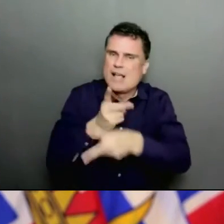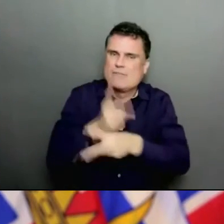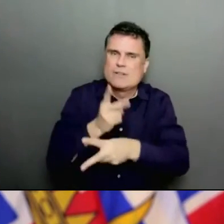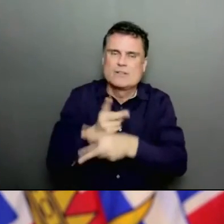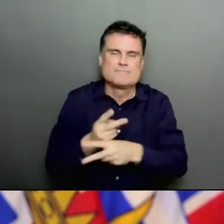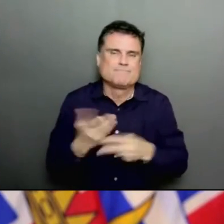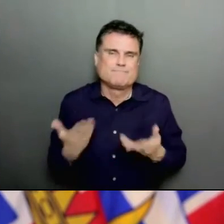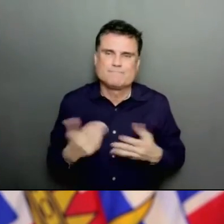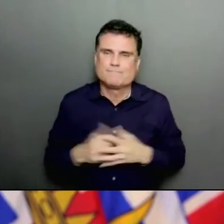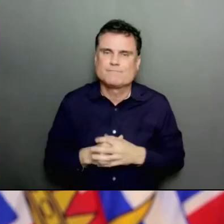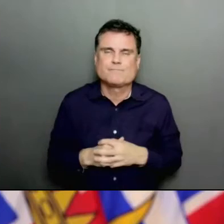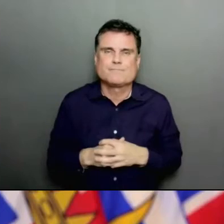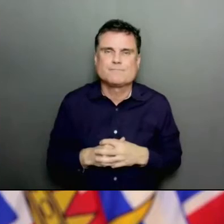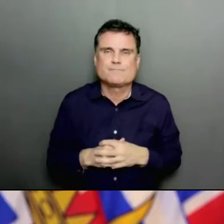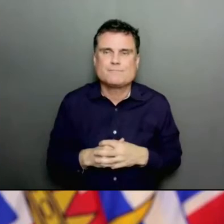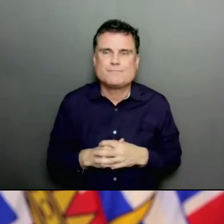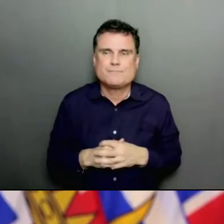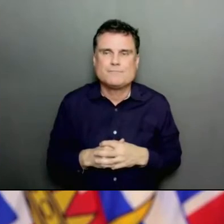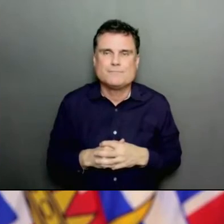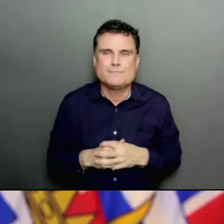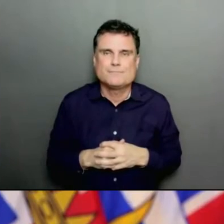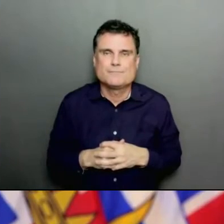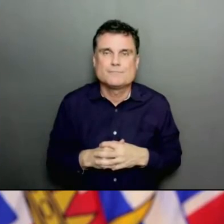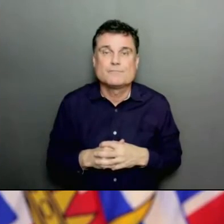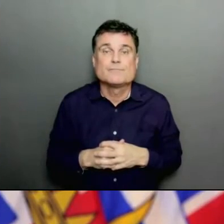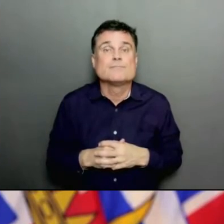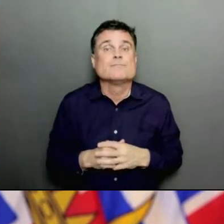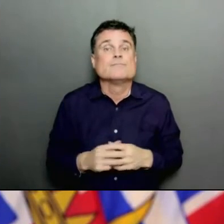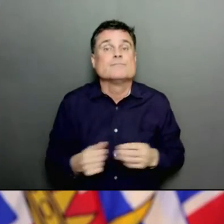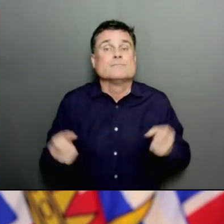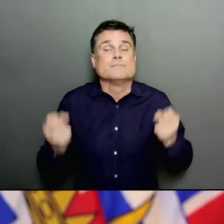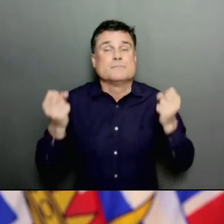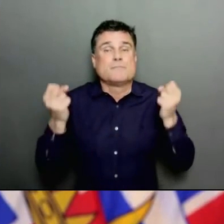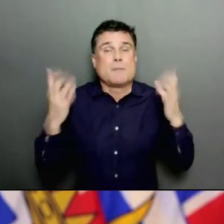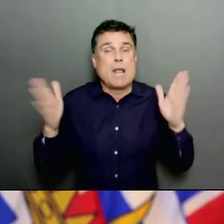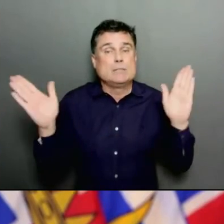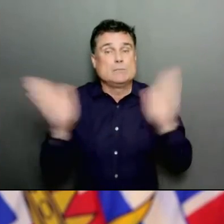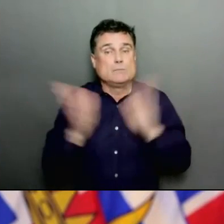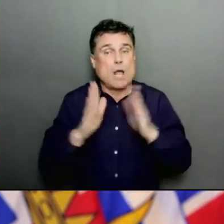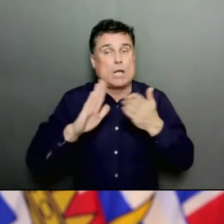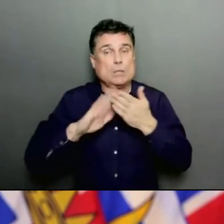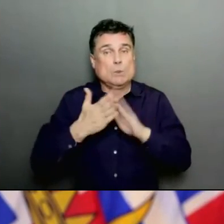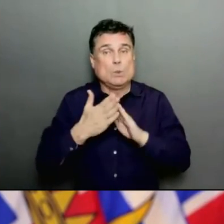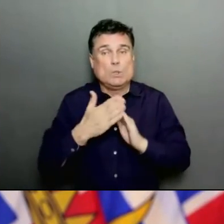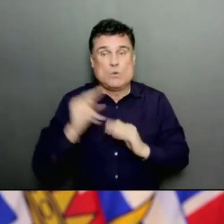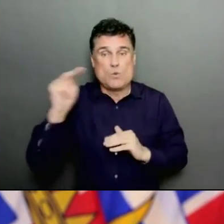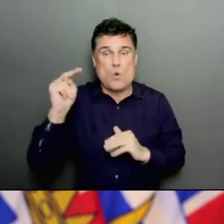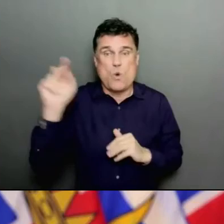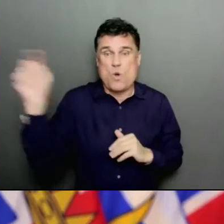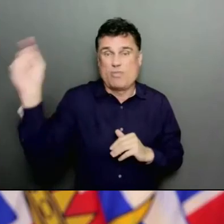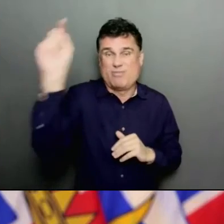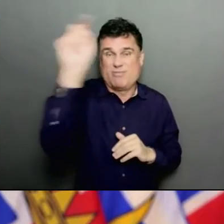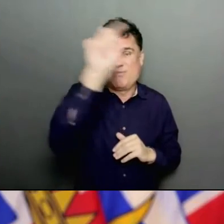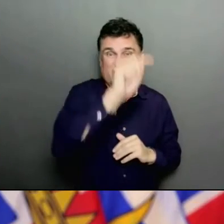seeing many small rural and remote communities in the North under strain and the order I will be giving will